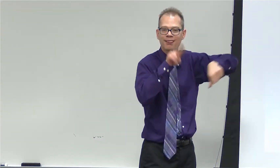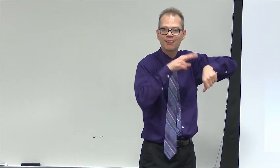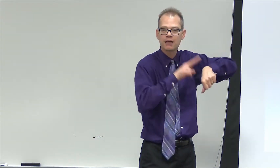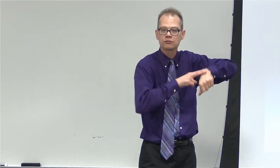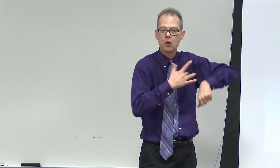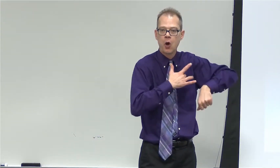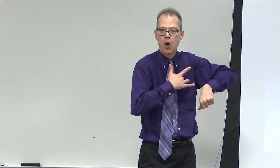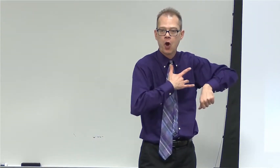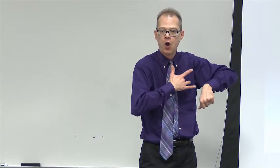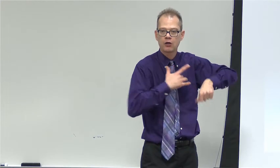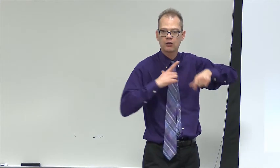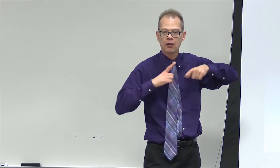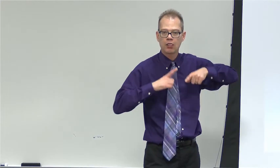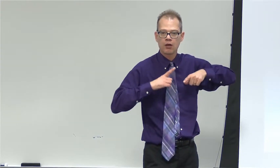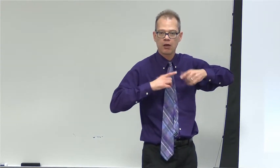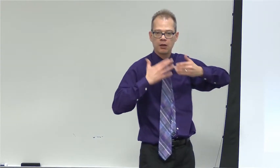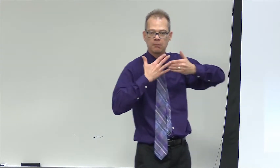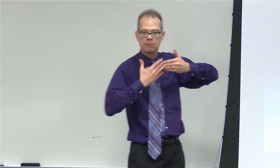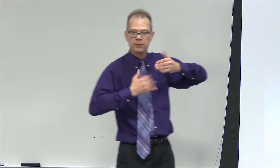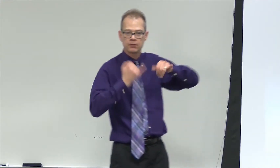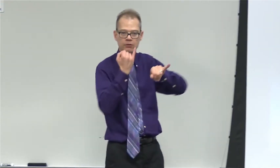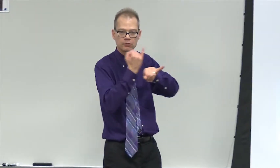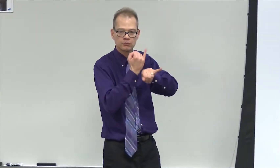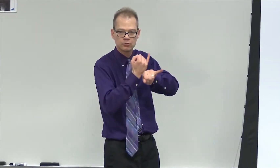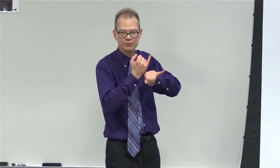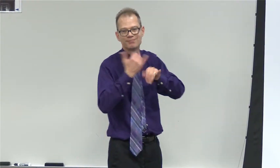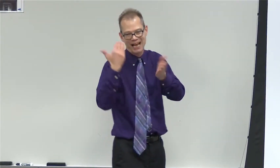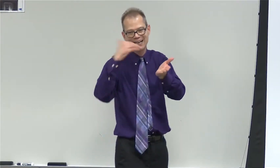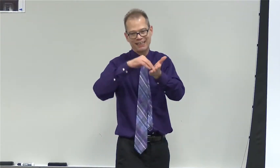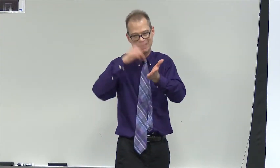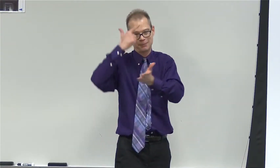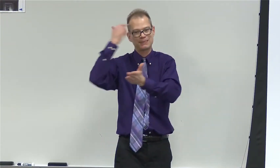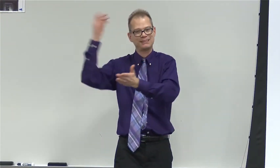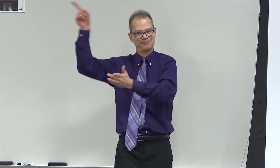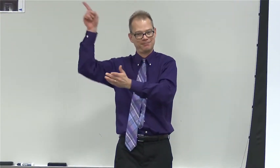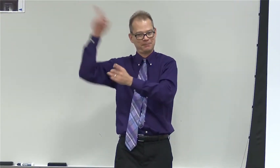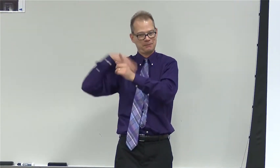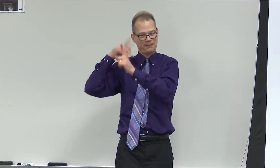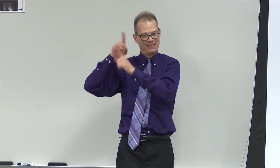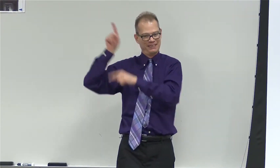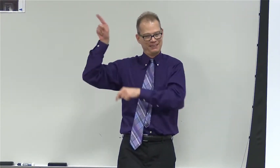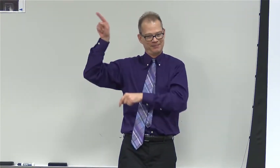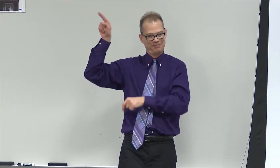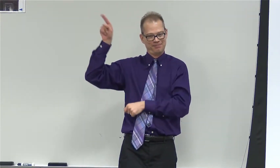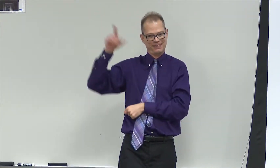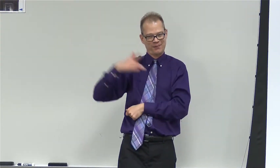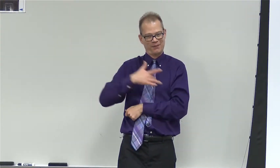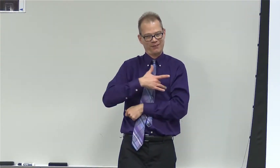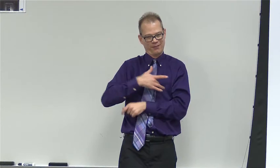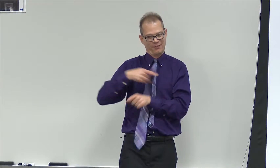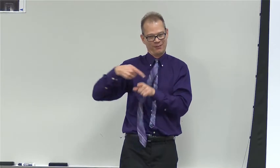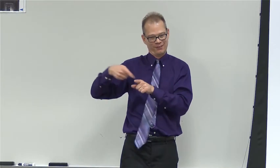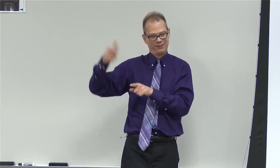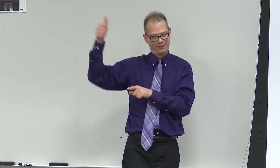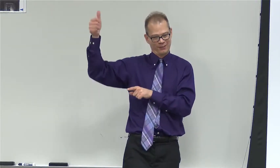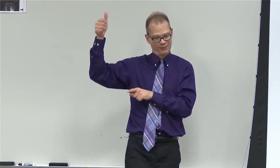This was from the National Heart, Lung, Blood Institute, and again because of the director,